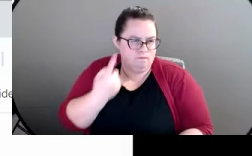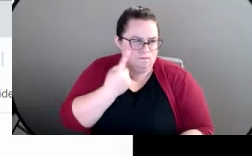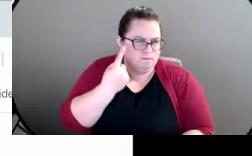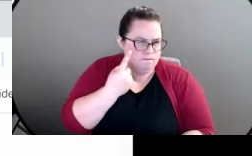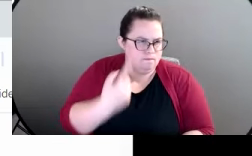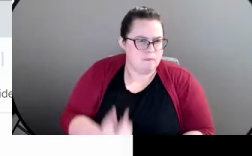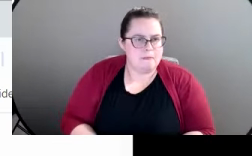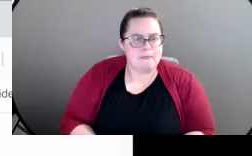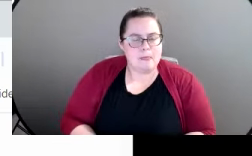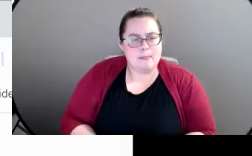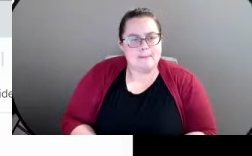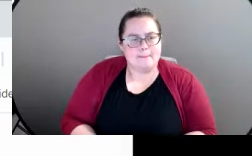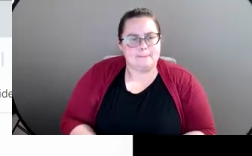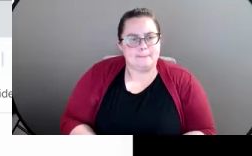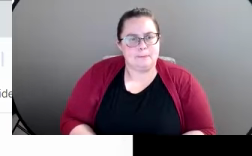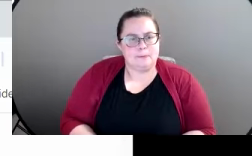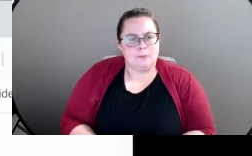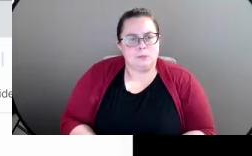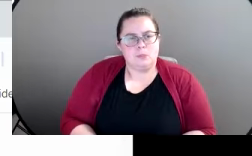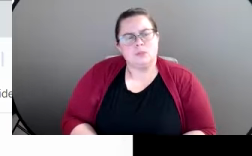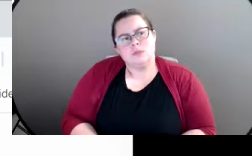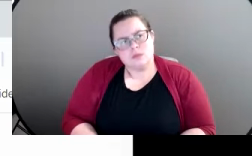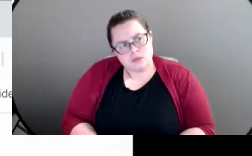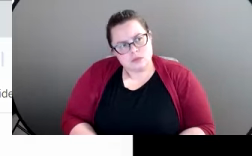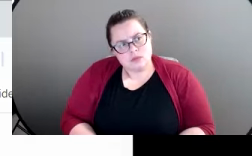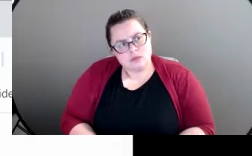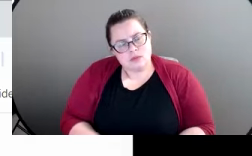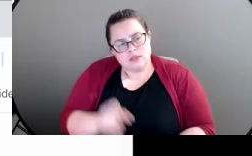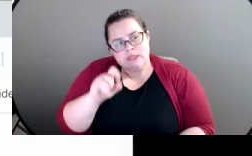That is a discipline that I'm not really too familiar with.